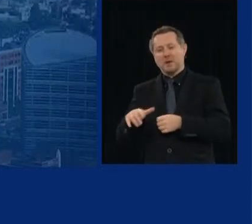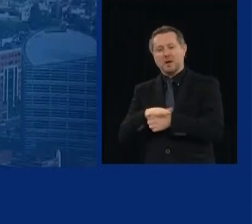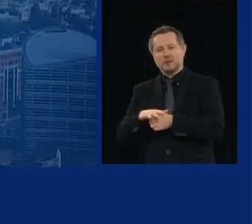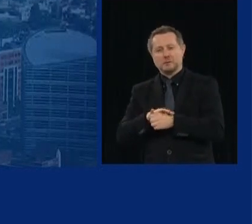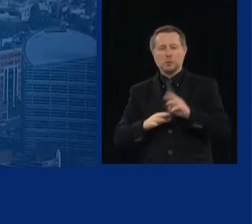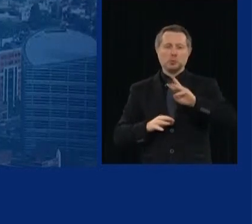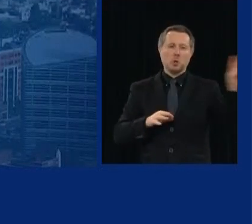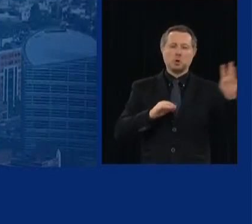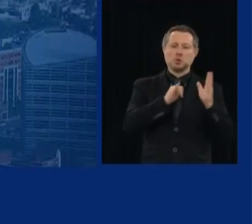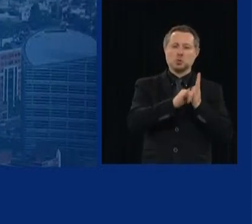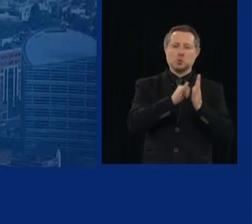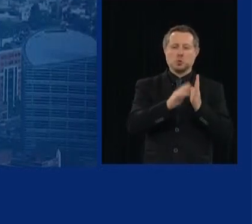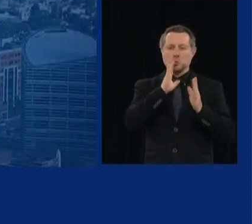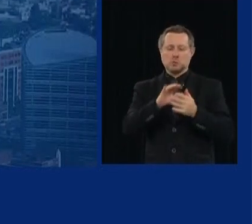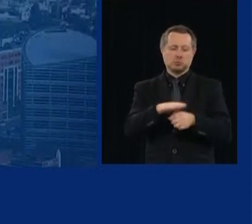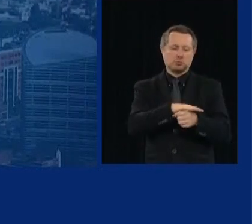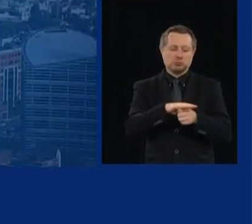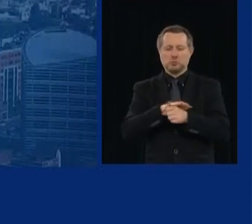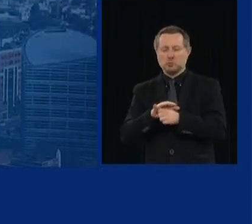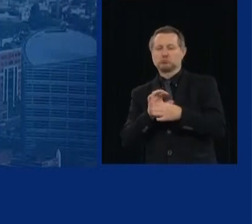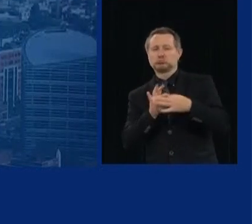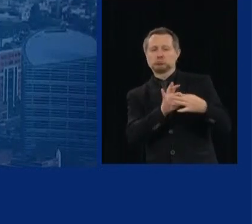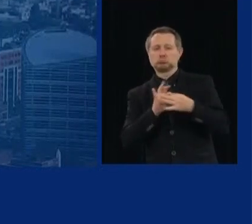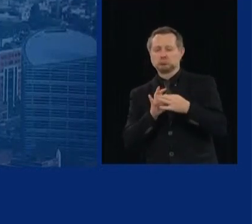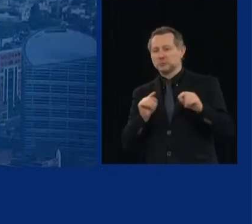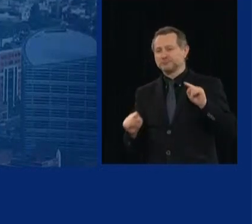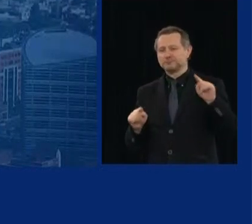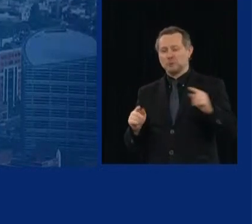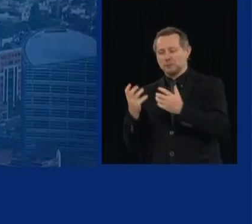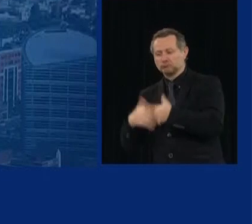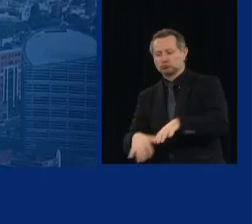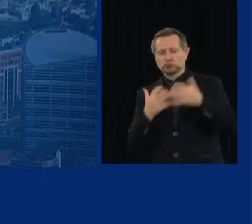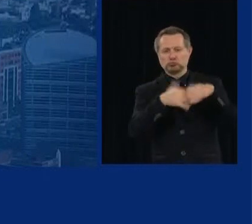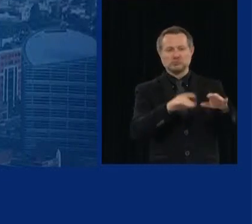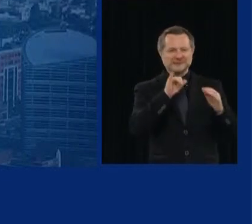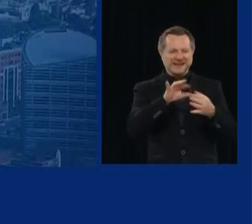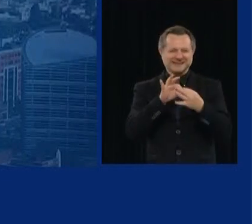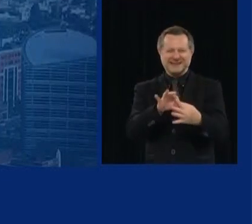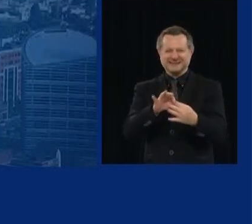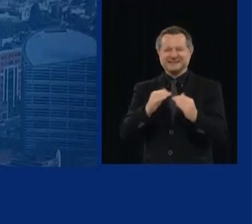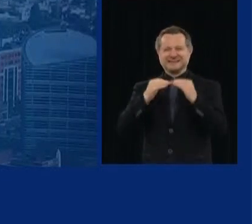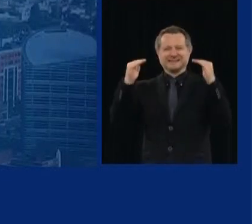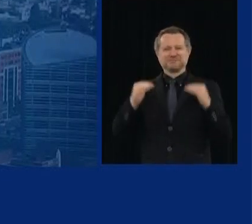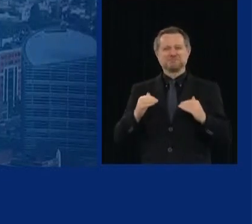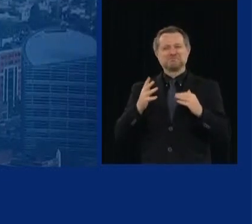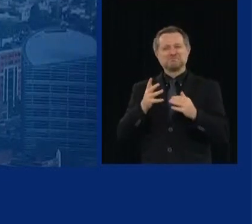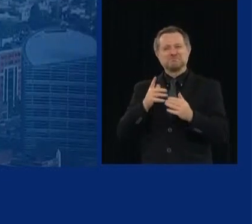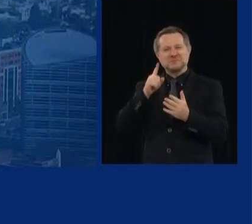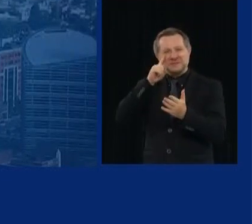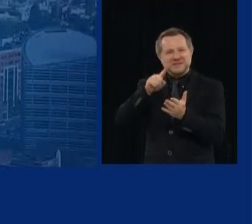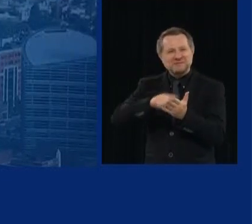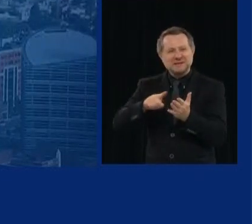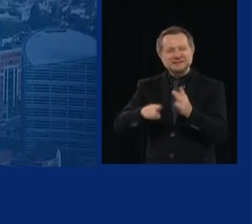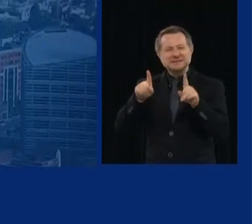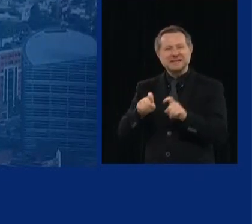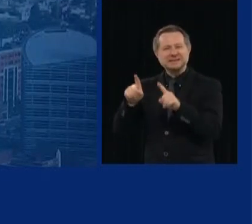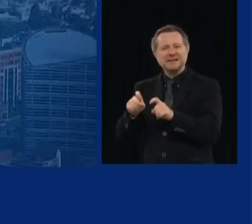ADMINISTRATIVE FUNCTION AND WE'LL BE WORKING WITH BOTH THE CAPITAL REGION AND WESTERN NEW